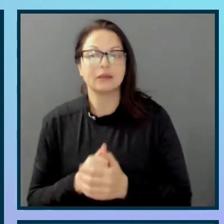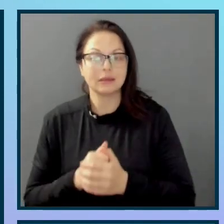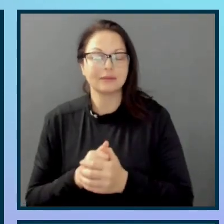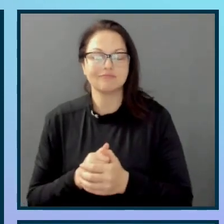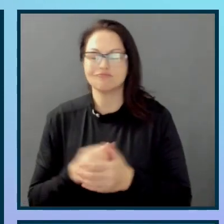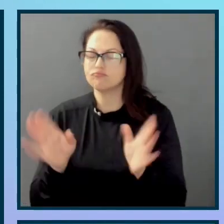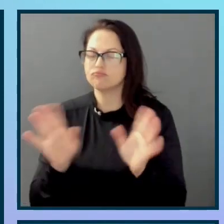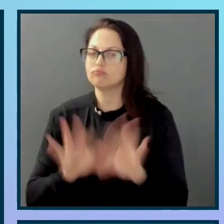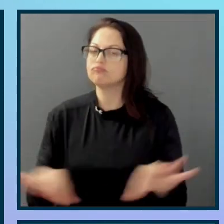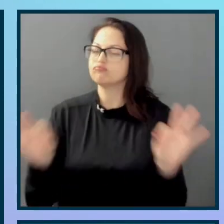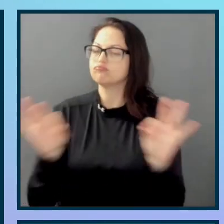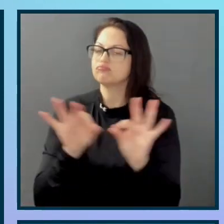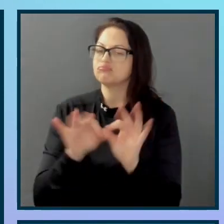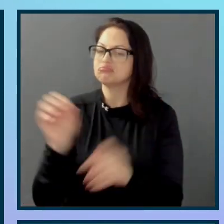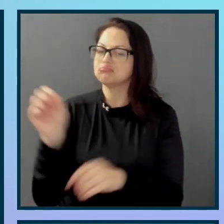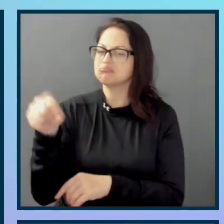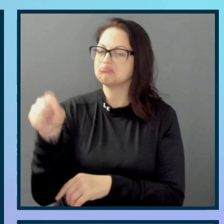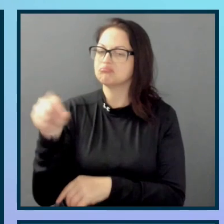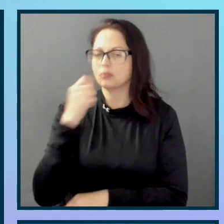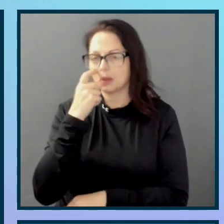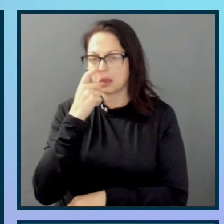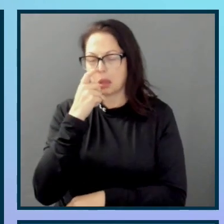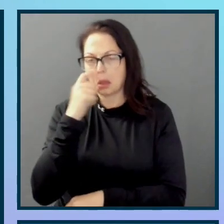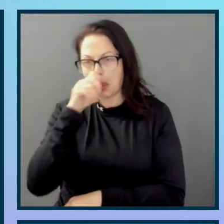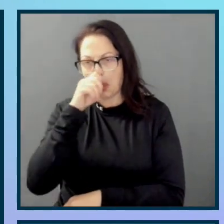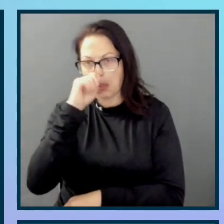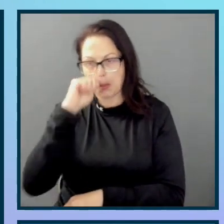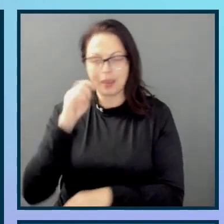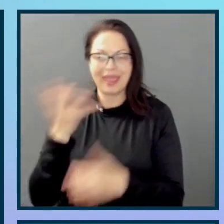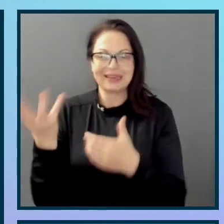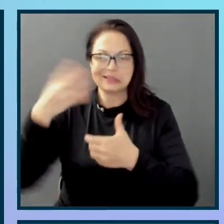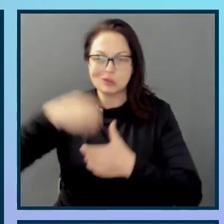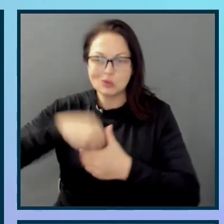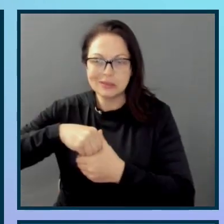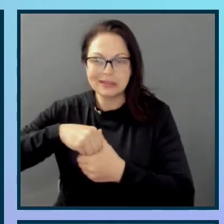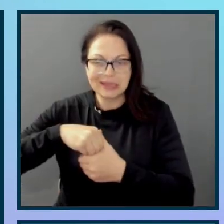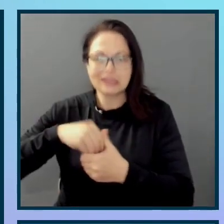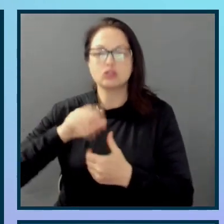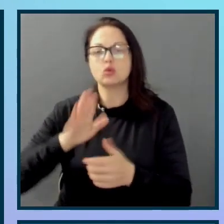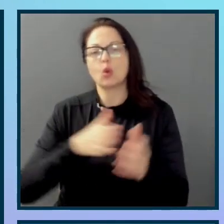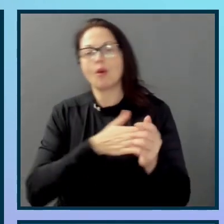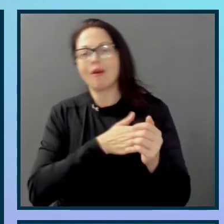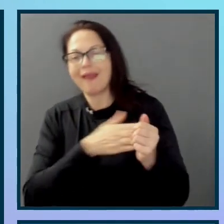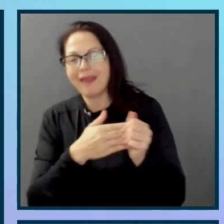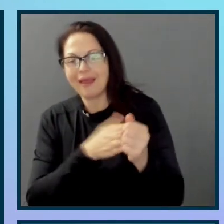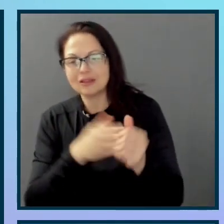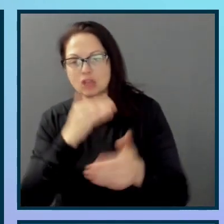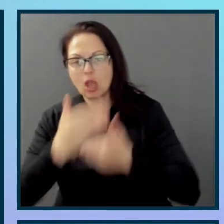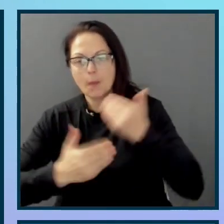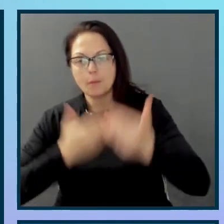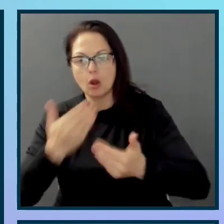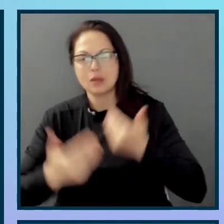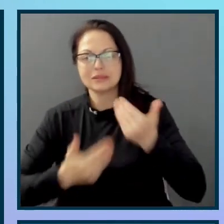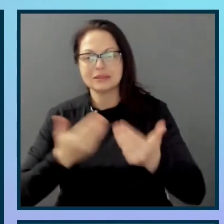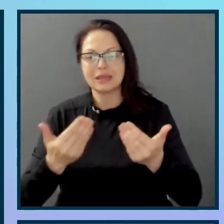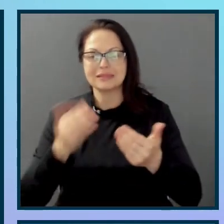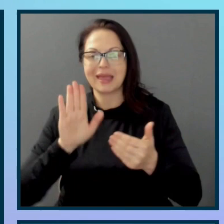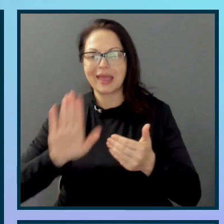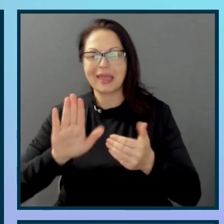And then bringing that in into your retrospectives, within your agile process, and your sprint planning, so that you can improve on that,